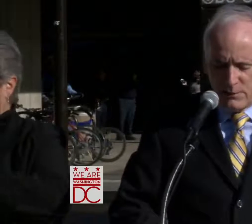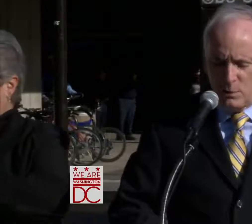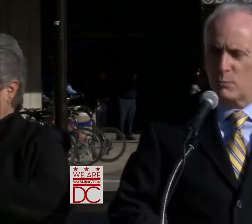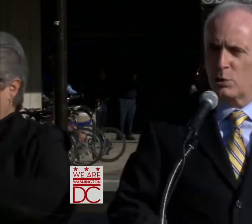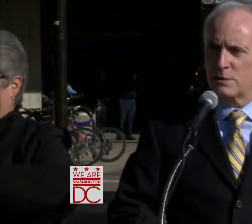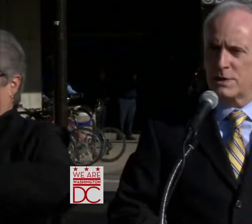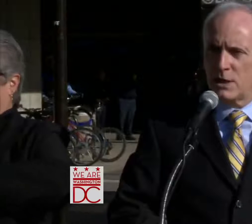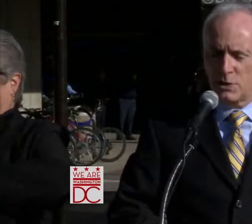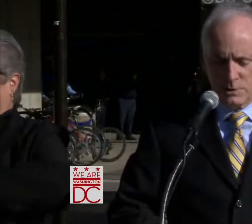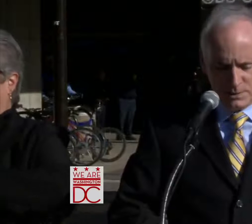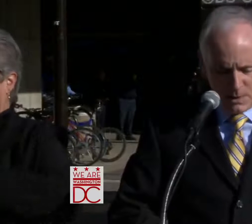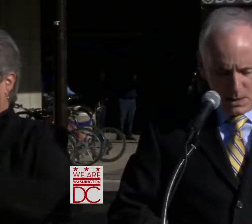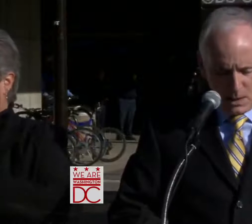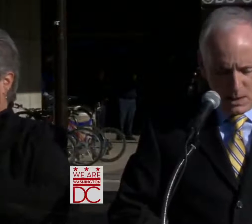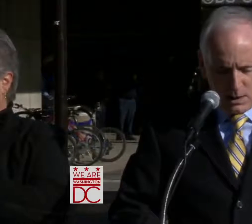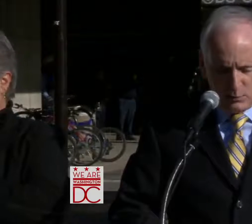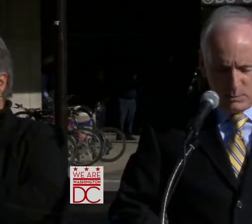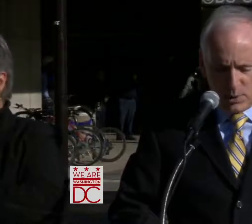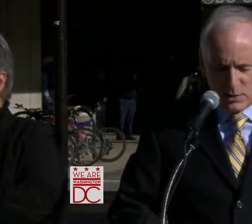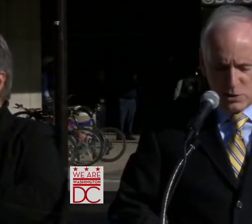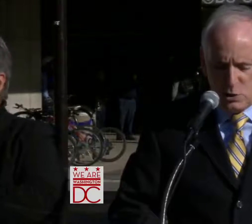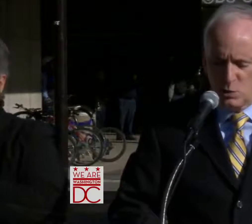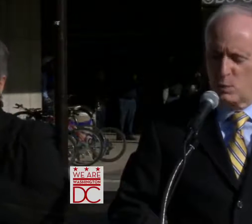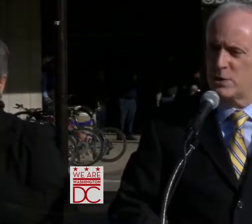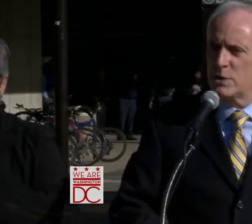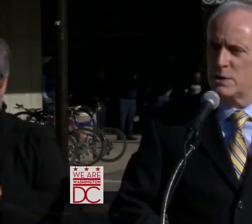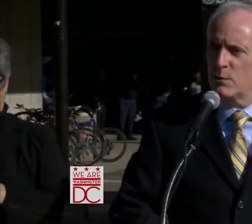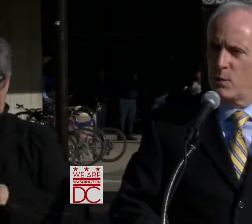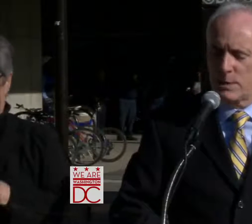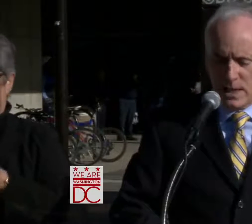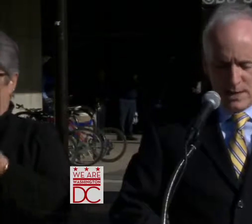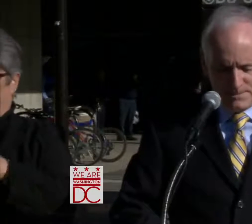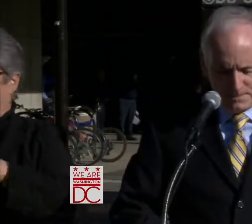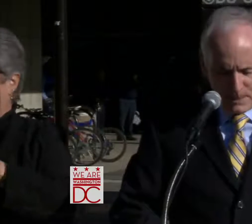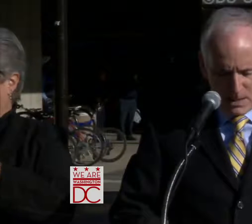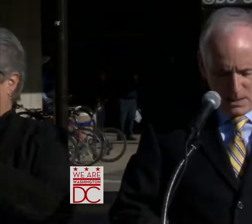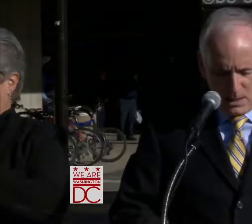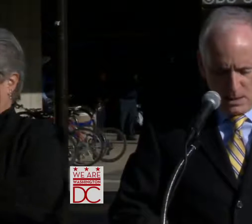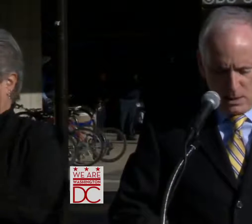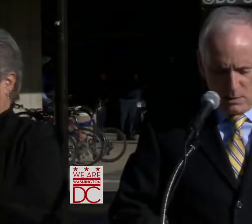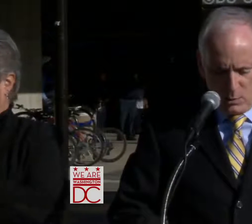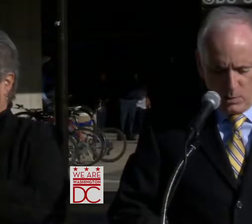AVENUE AND IT WILL REPLACE TWO SWITCHES NEAR FORT TOTTEN.